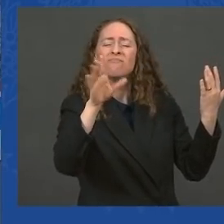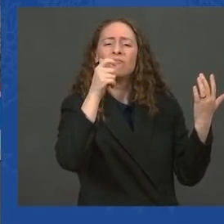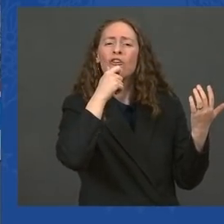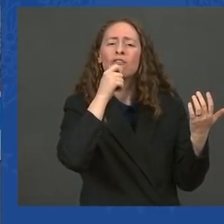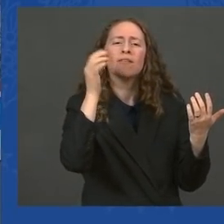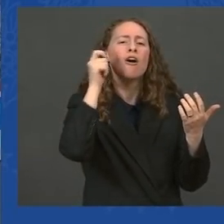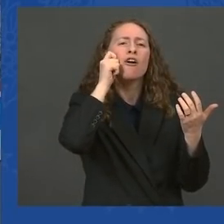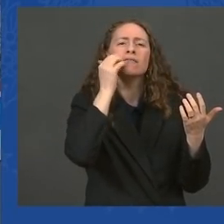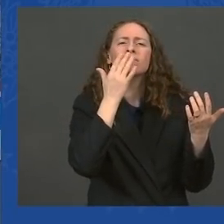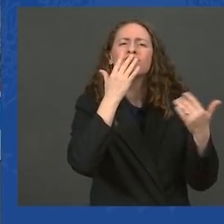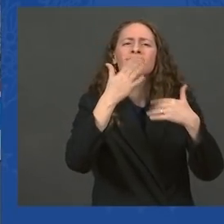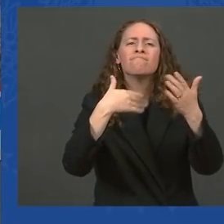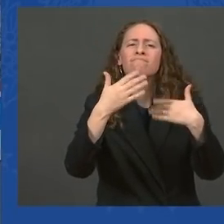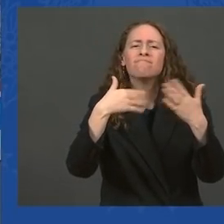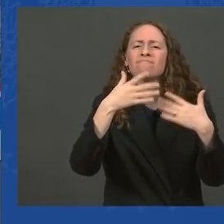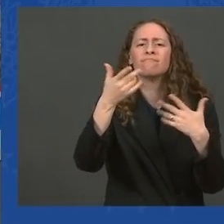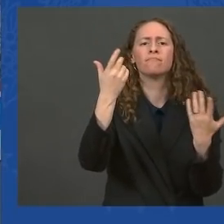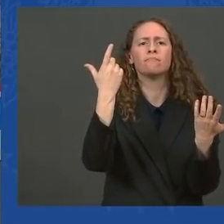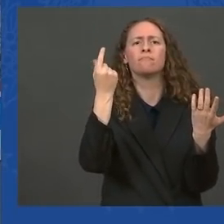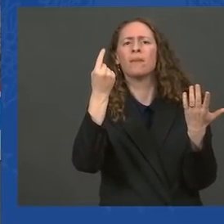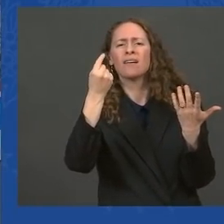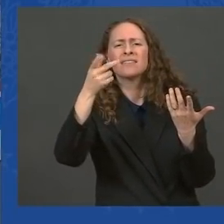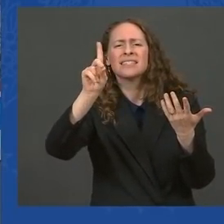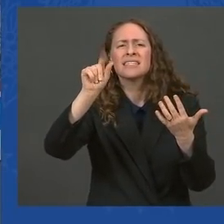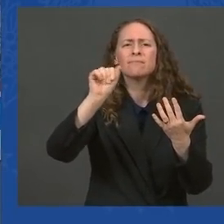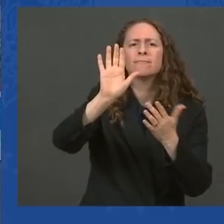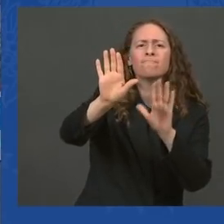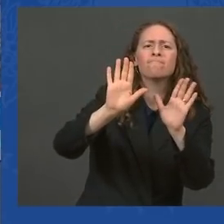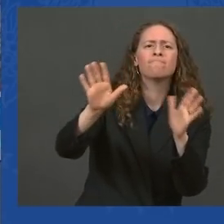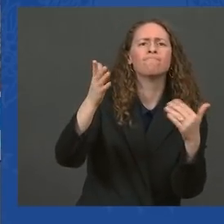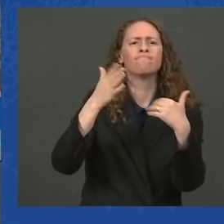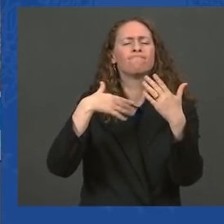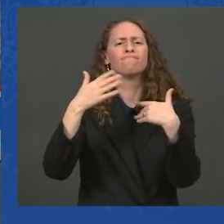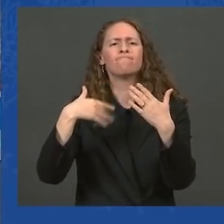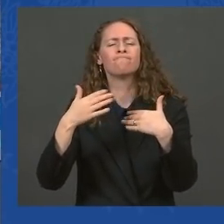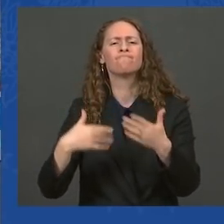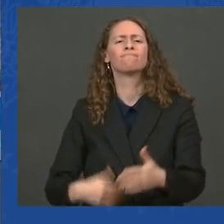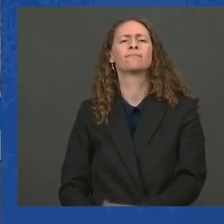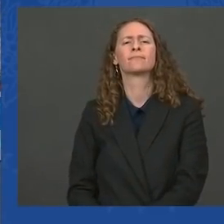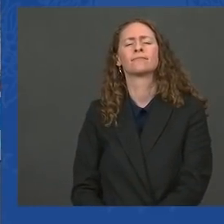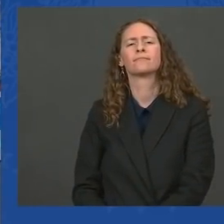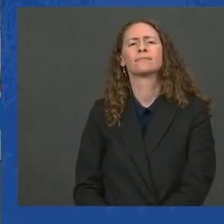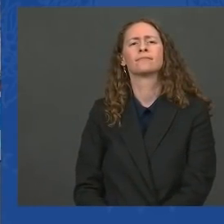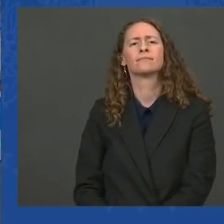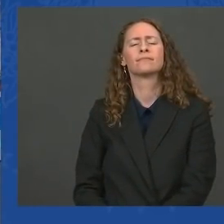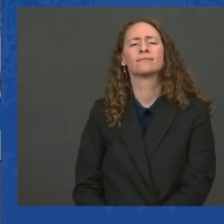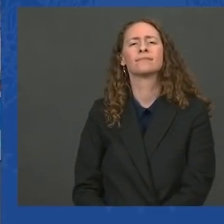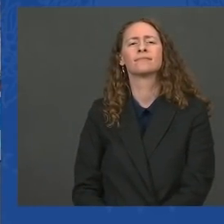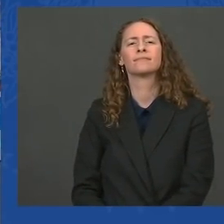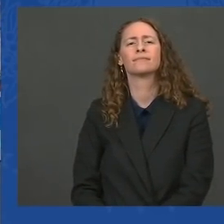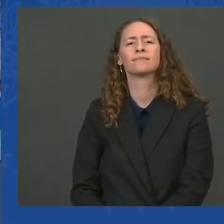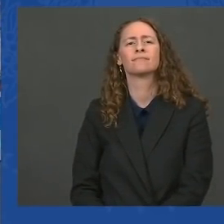So, the claims approved and the benefits delivered should not differentiate either. We've heard from veterans of color